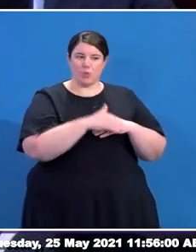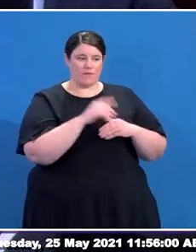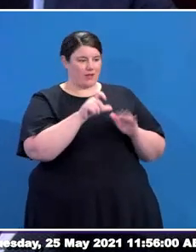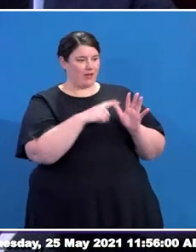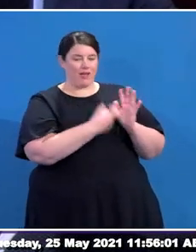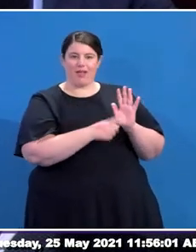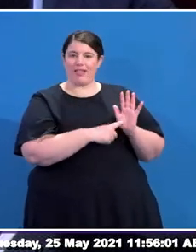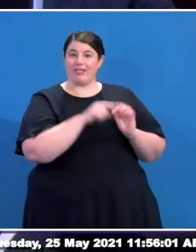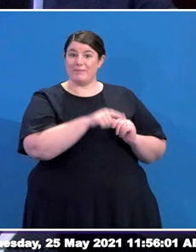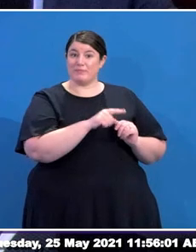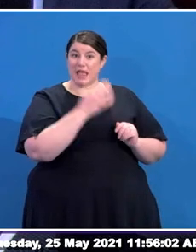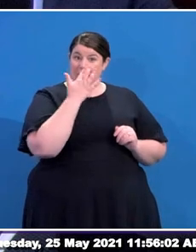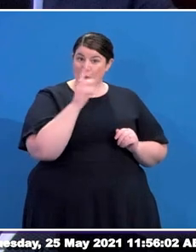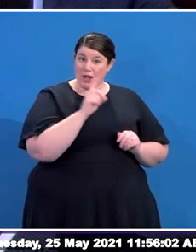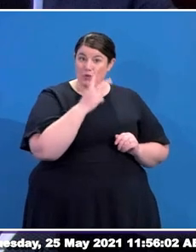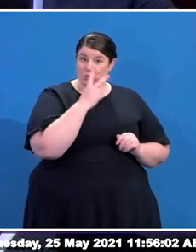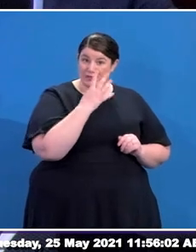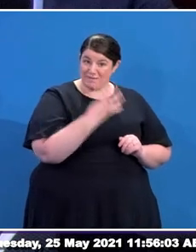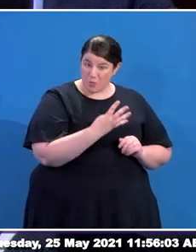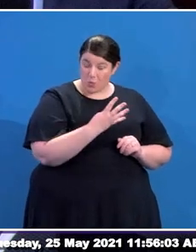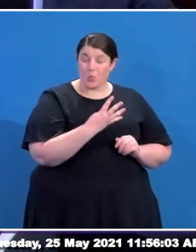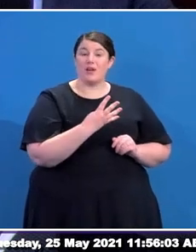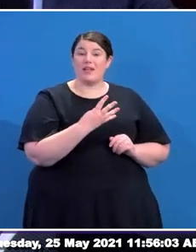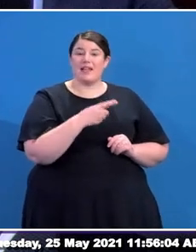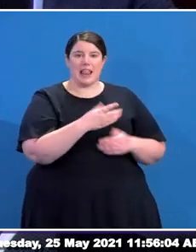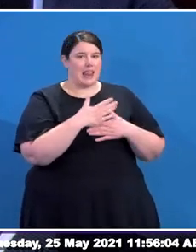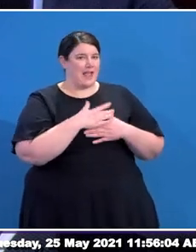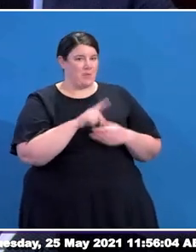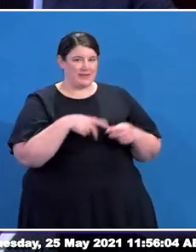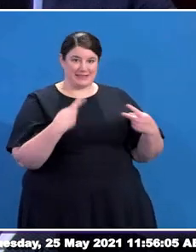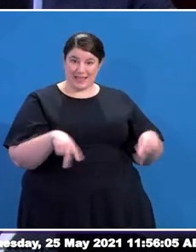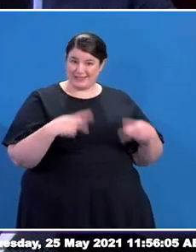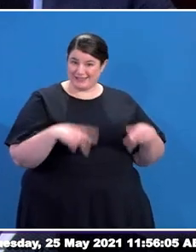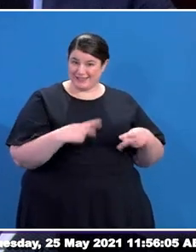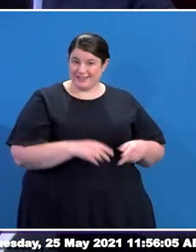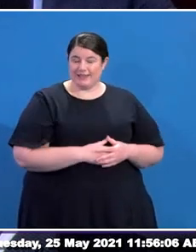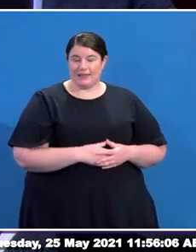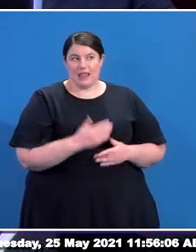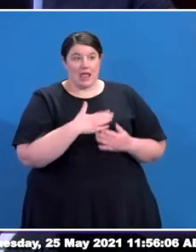And he is now 24 years old. SOPHIA: Yeah. And he loves dancing, he loves music,